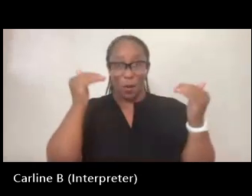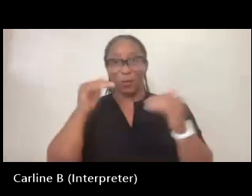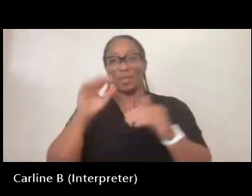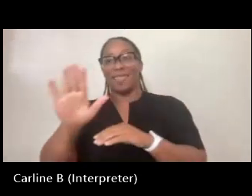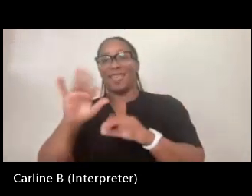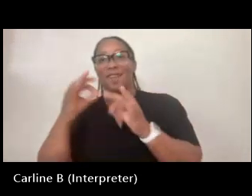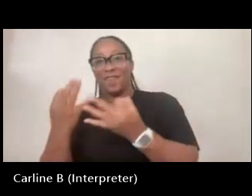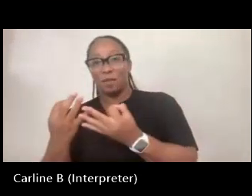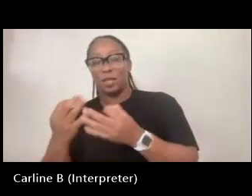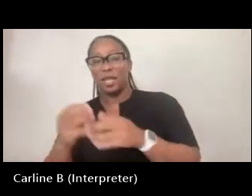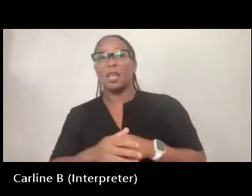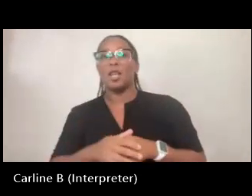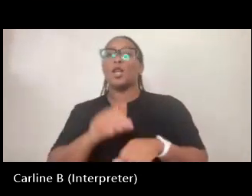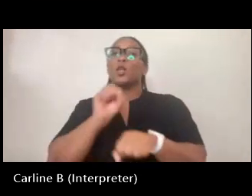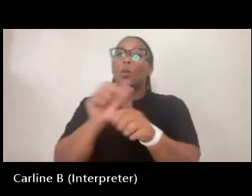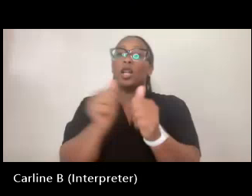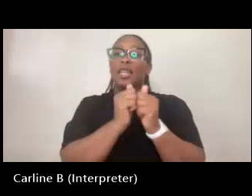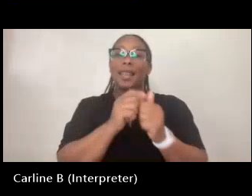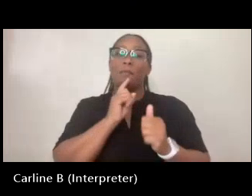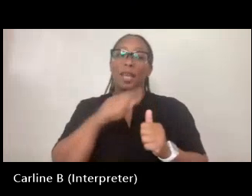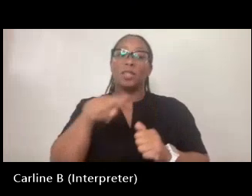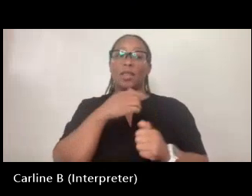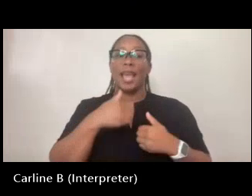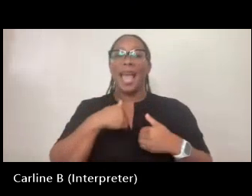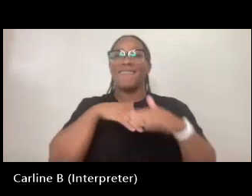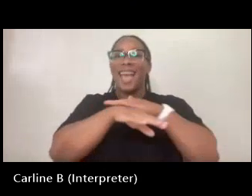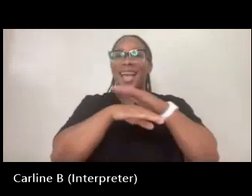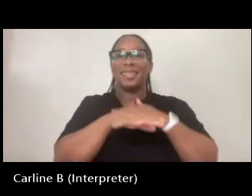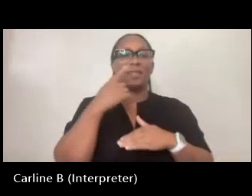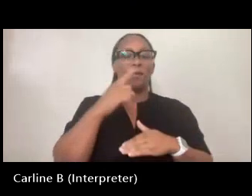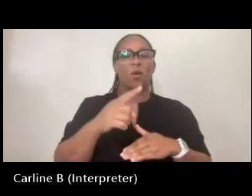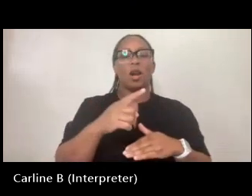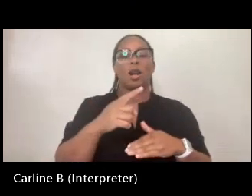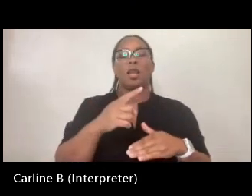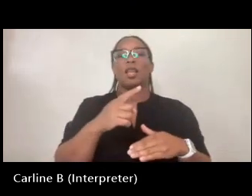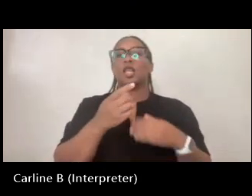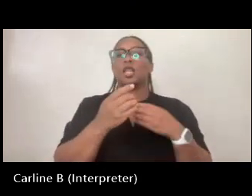work together to make sure access to mental and emotional support is available